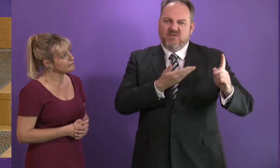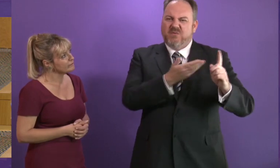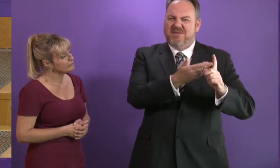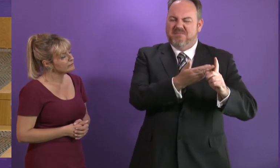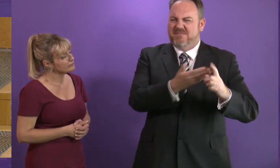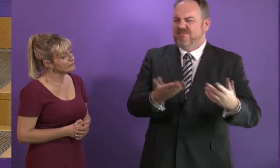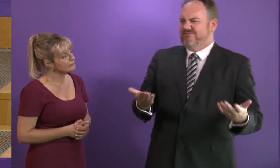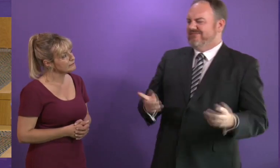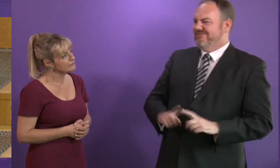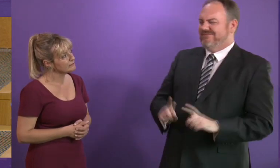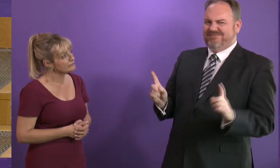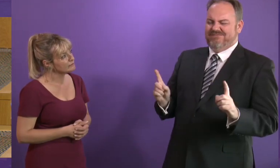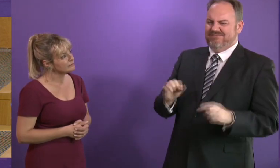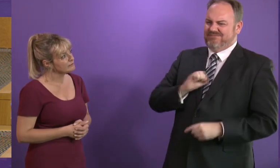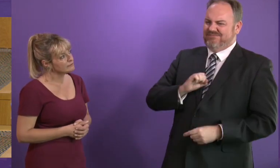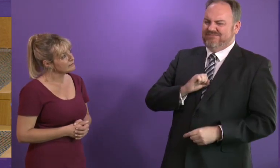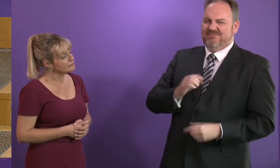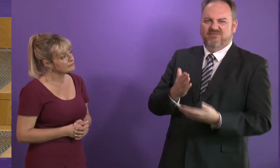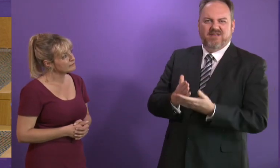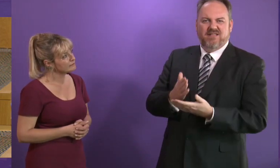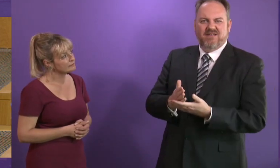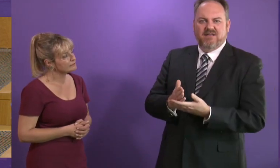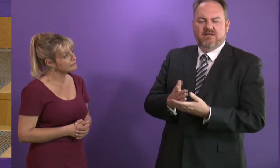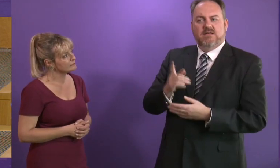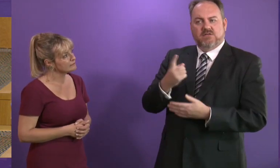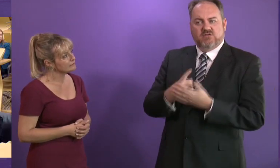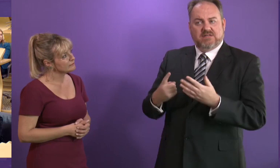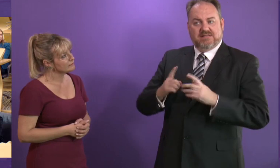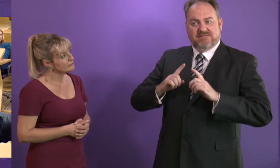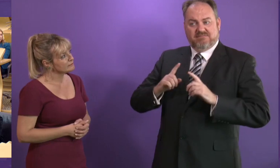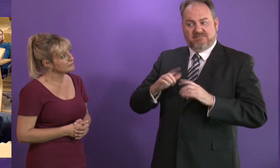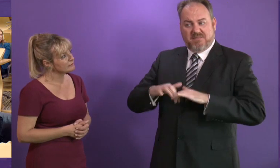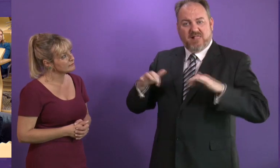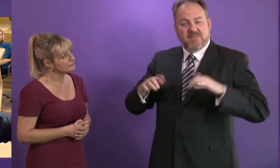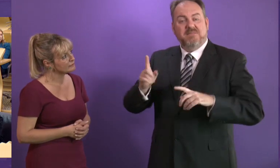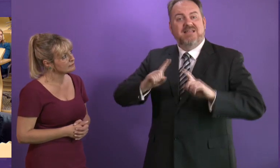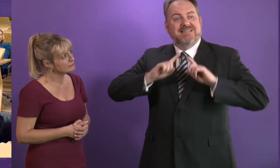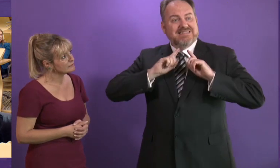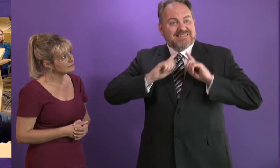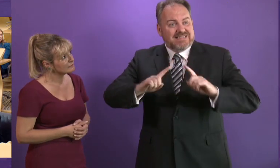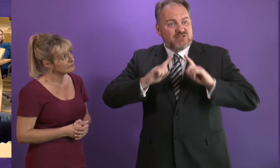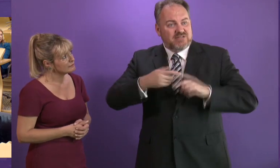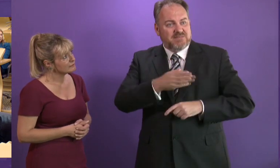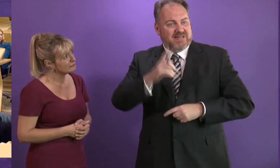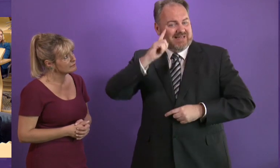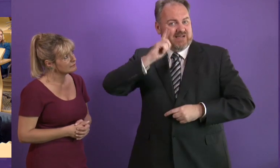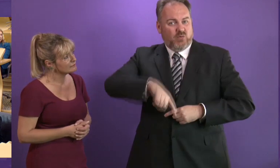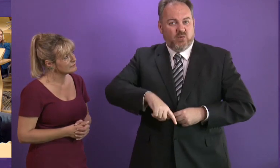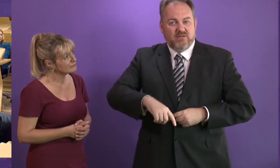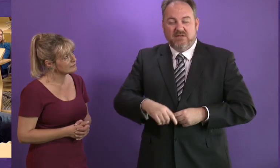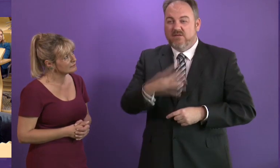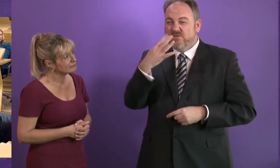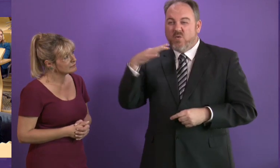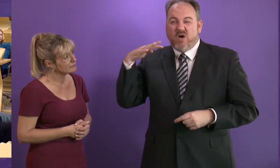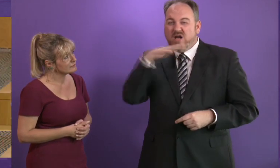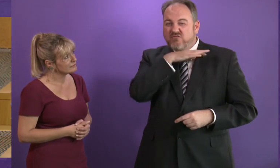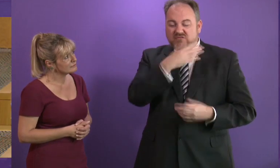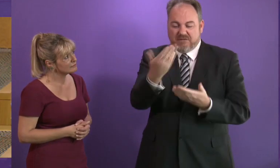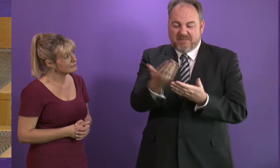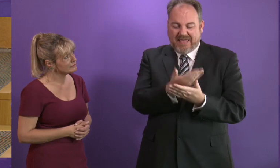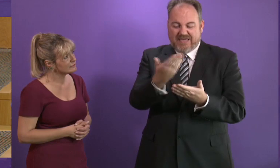not just Parliament; teachers are being snubbed, too. In 400 pages of fresh criticism, teachers